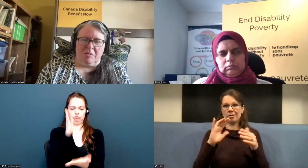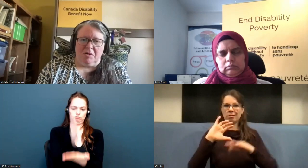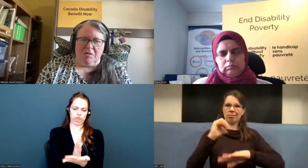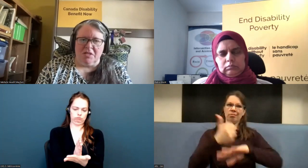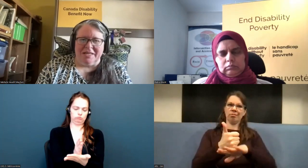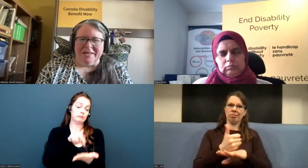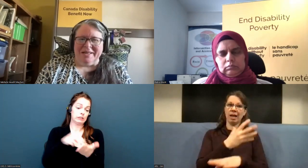COMMUNITY.